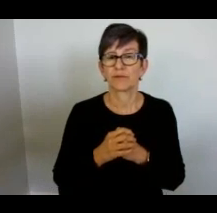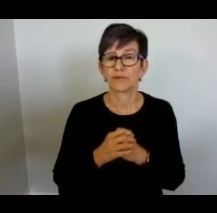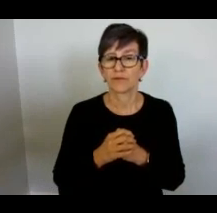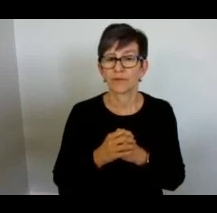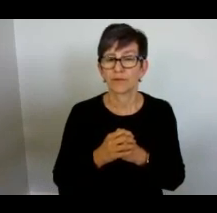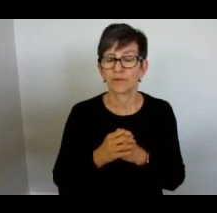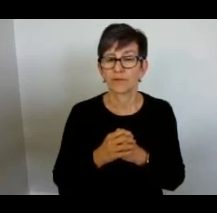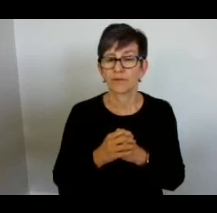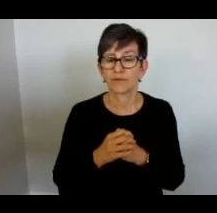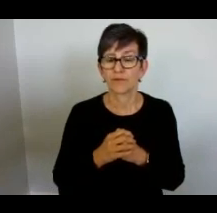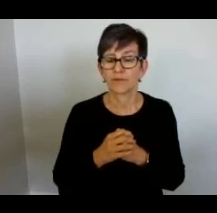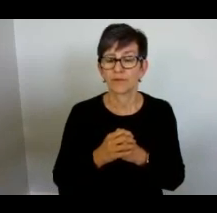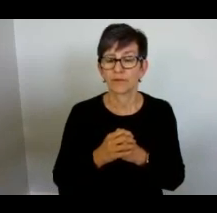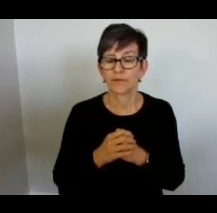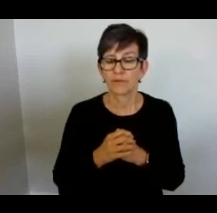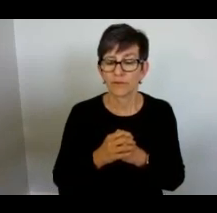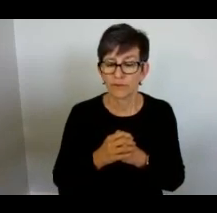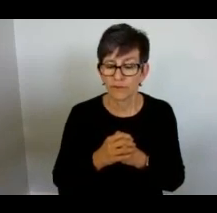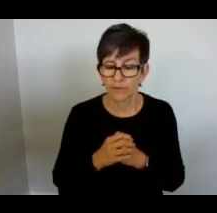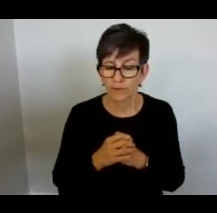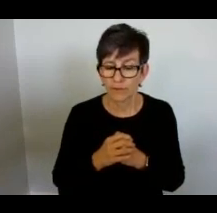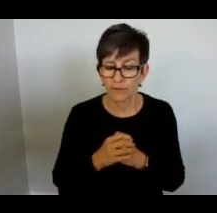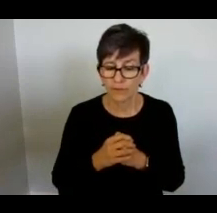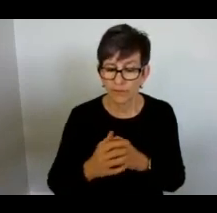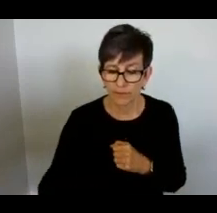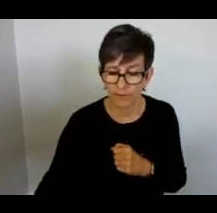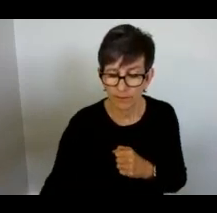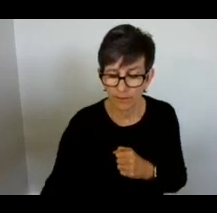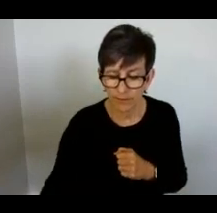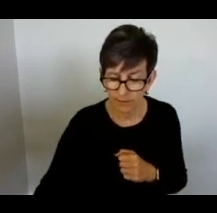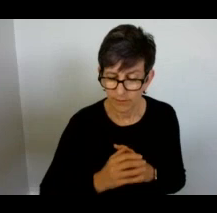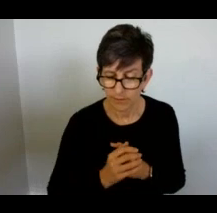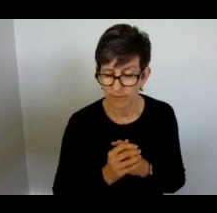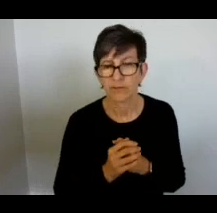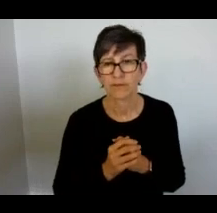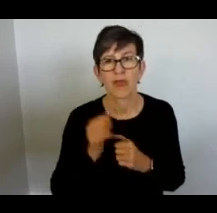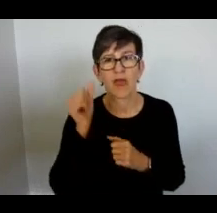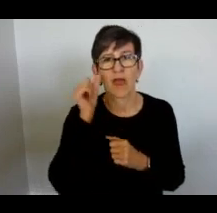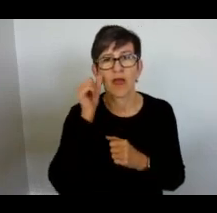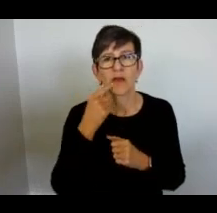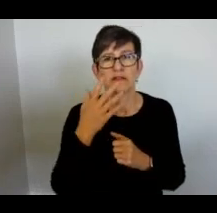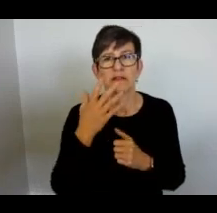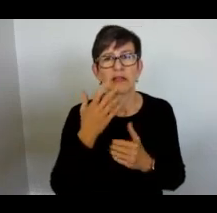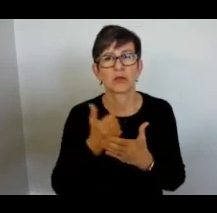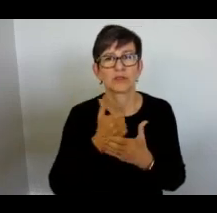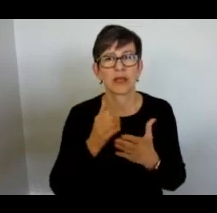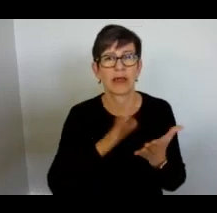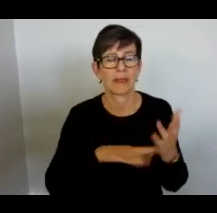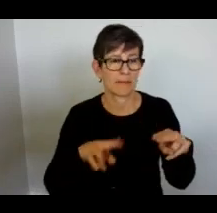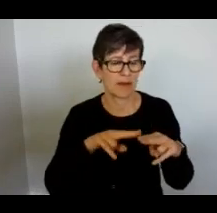respondent is the parent so they would be involved in the COC but someone is asking if grandparents